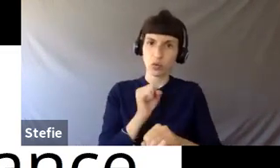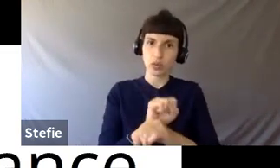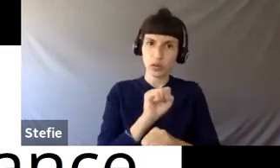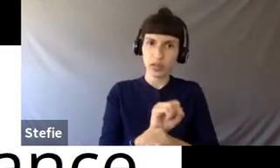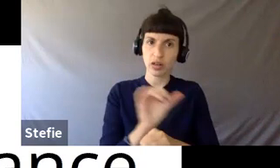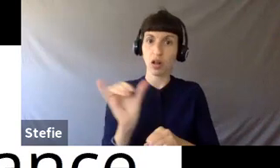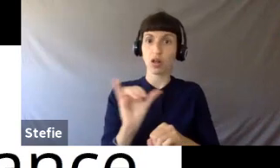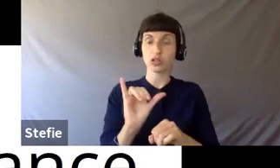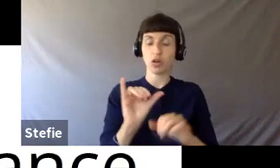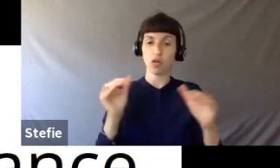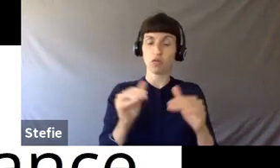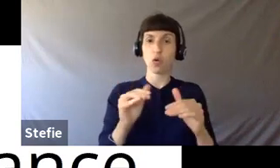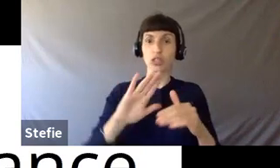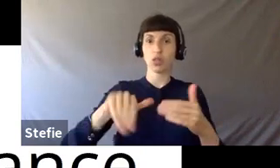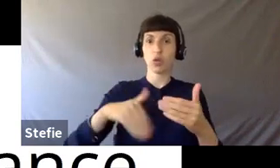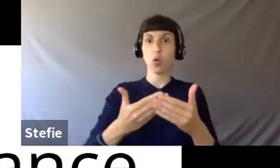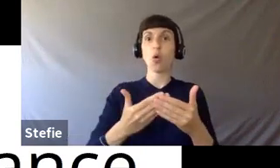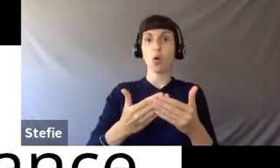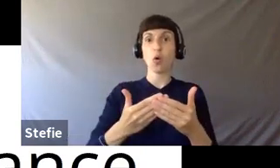and really focus on the whole child